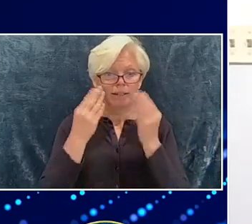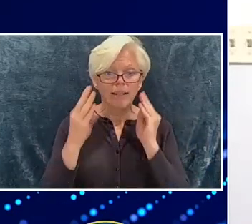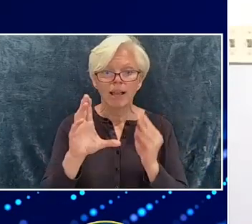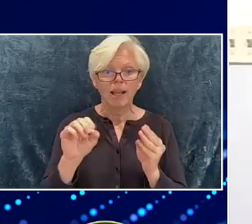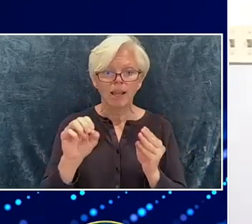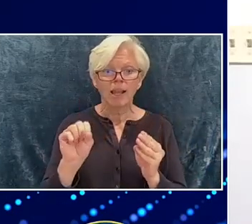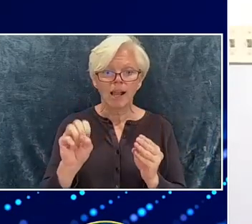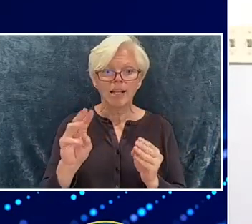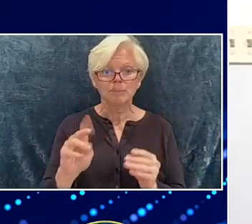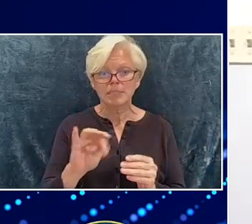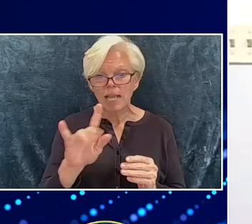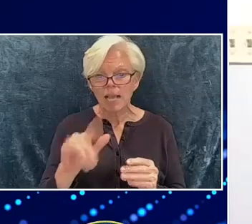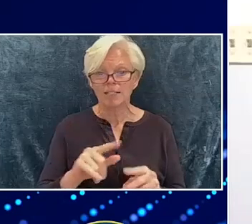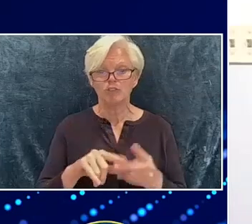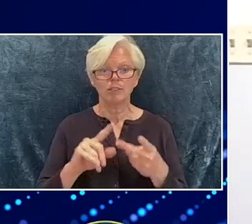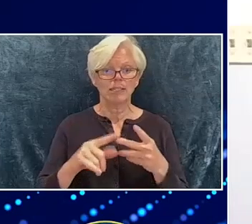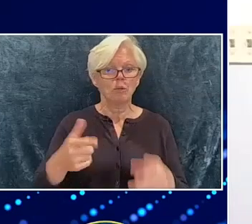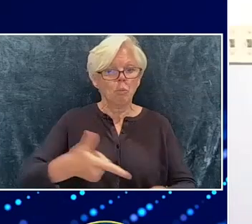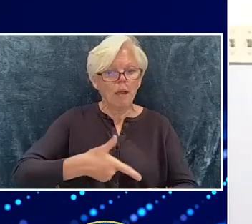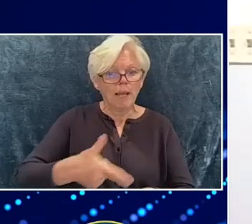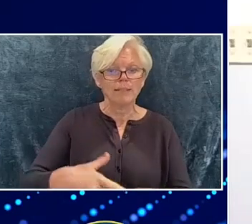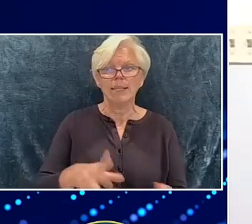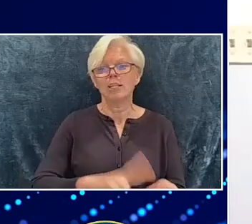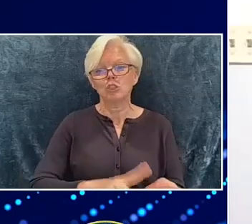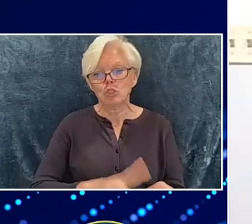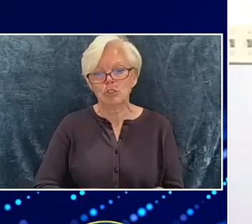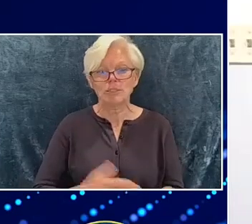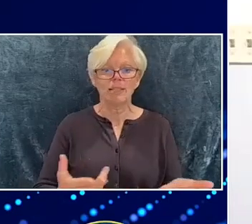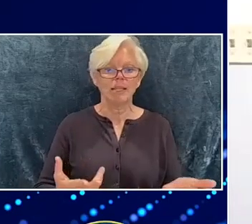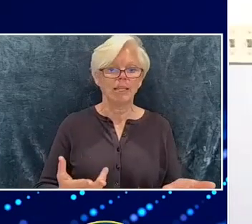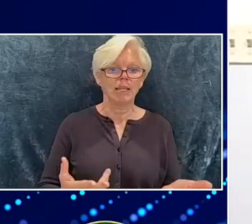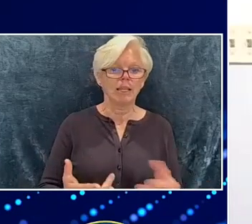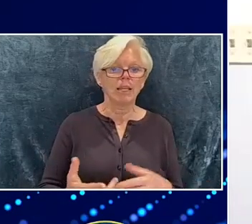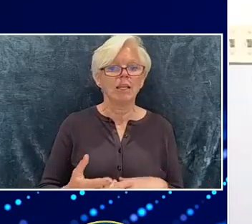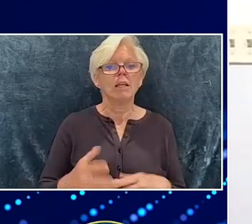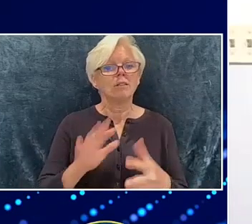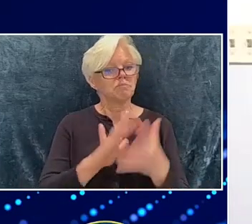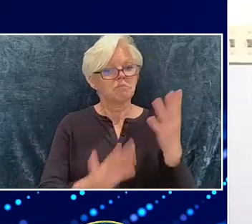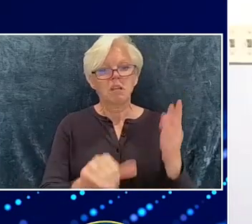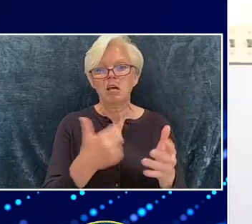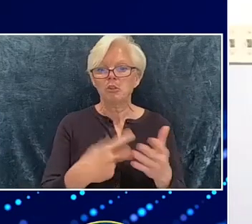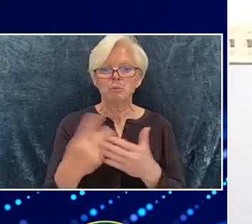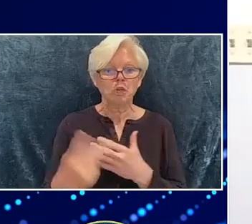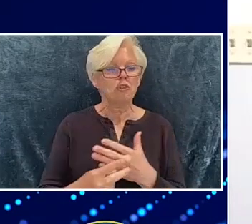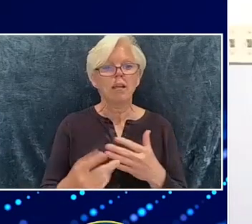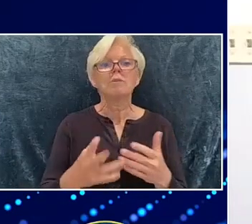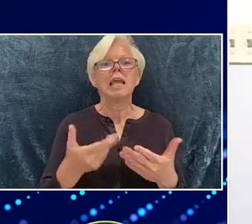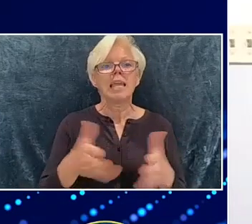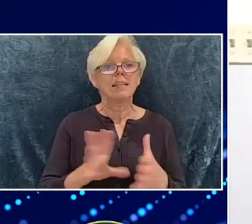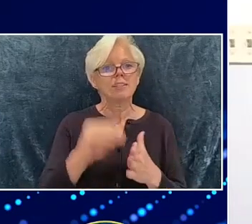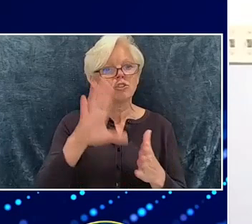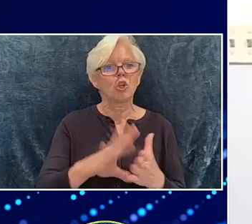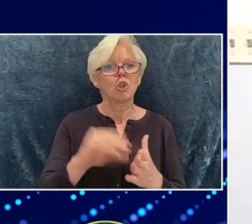diving, or many of the other programs. It allows our students to learn at their own pace, leverage the learning